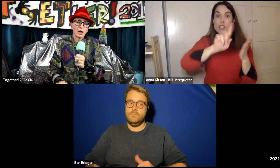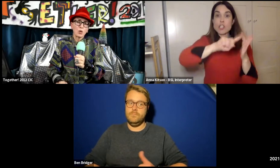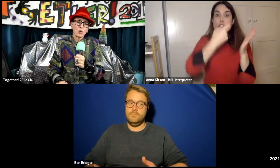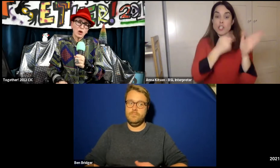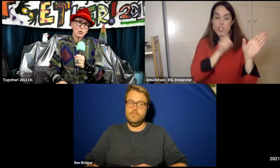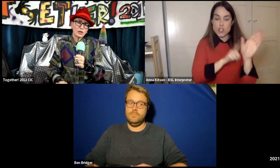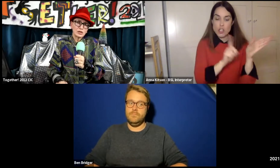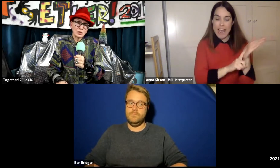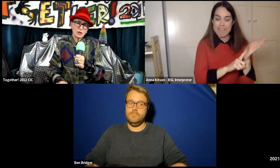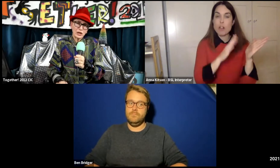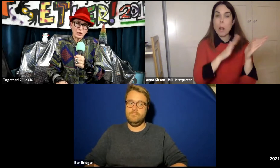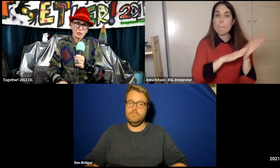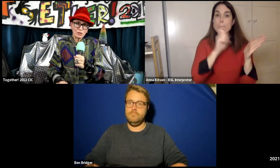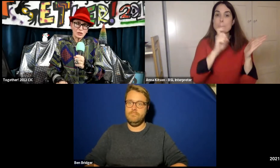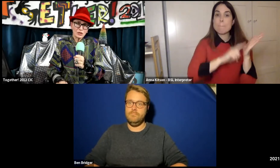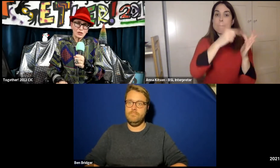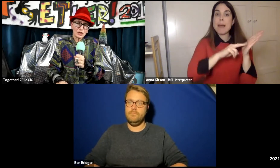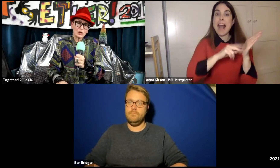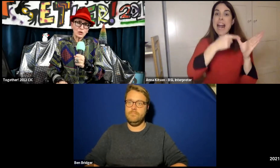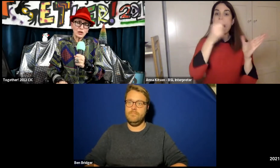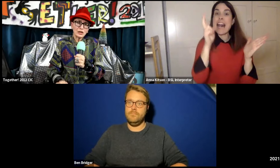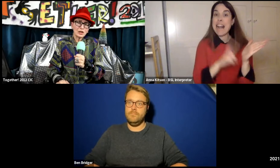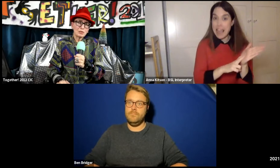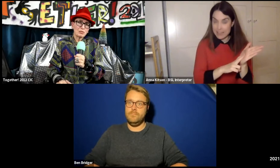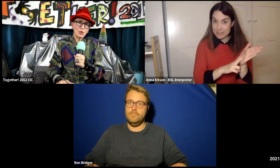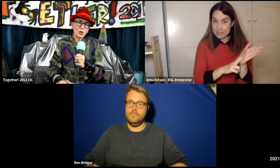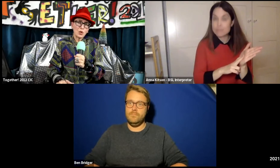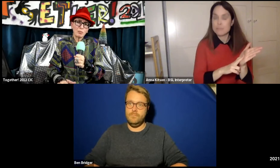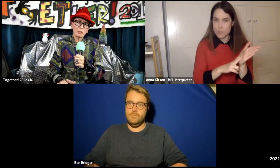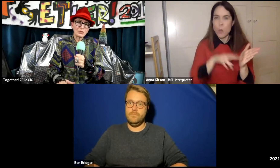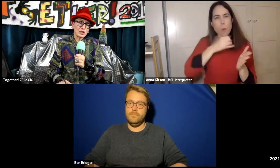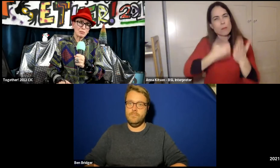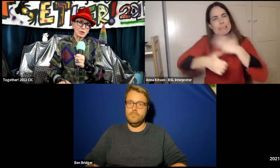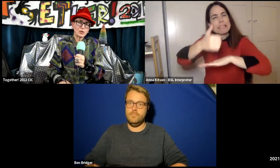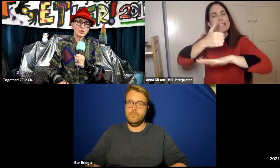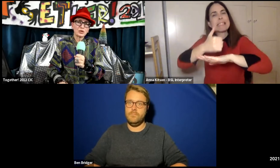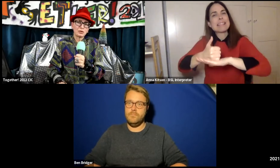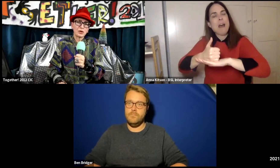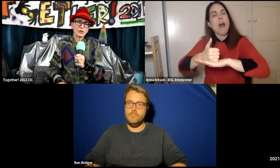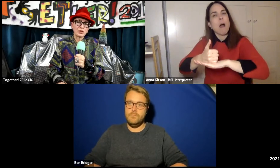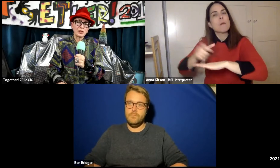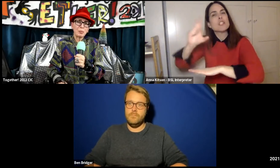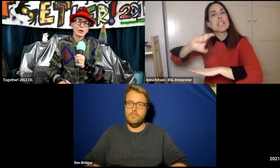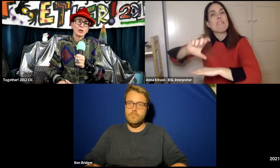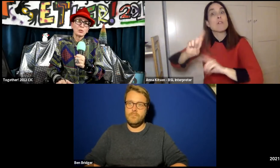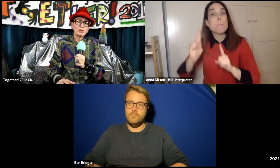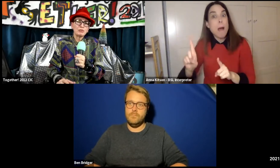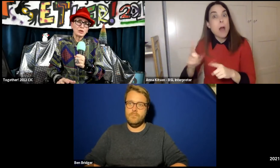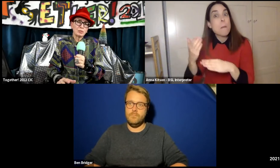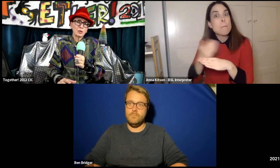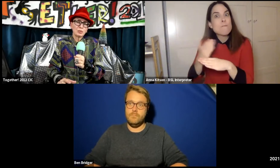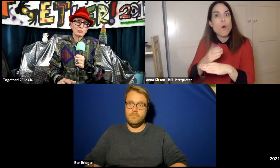While we are doing that, I'm going to tell you a little bit more about the poetry programme. We run the